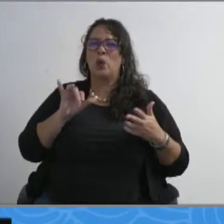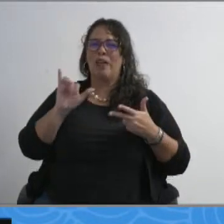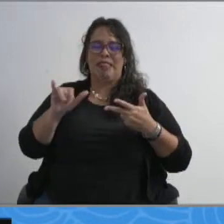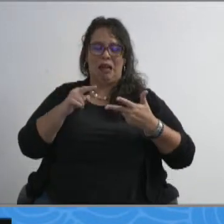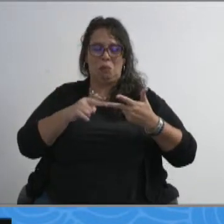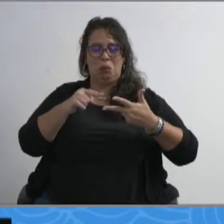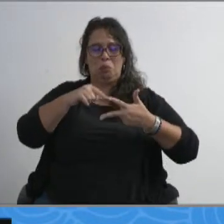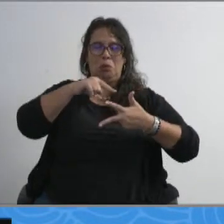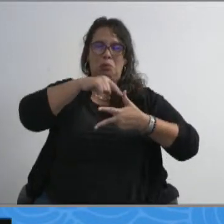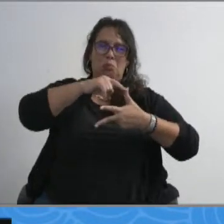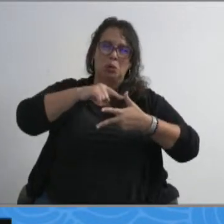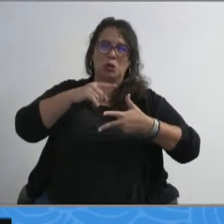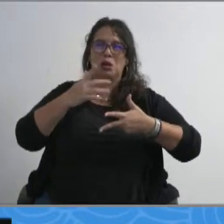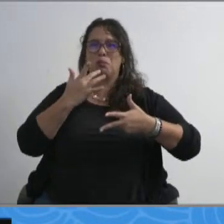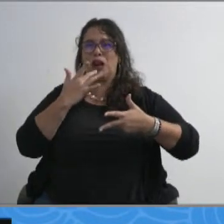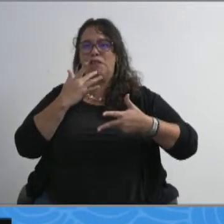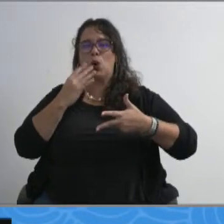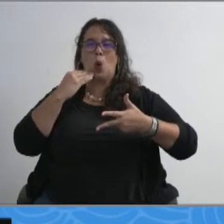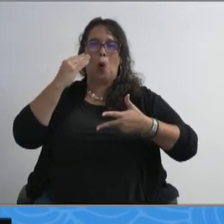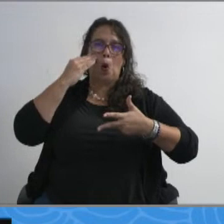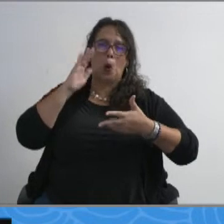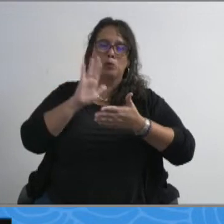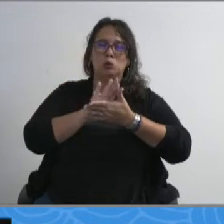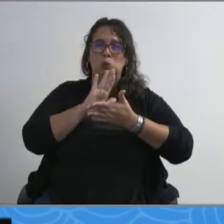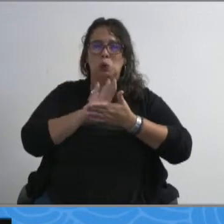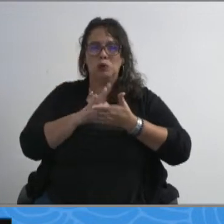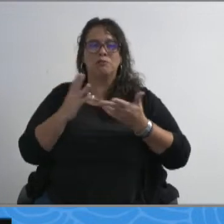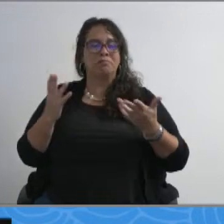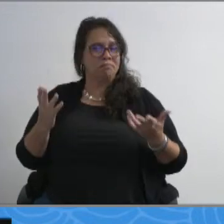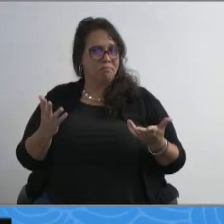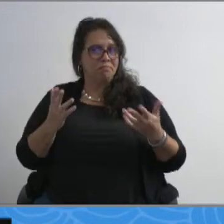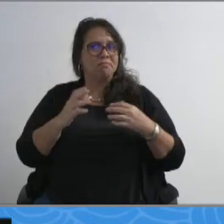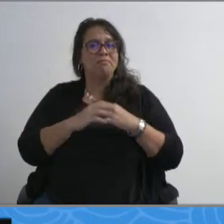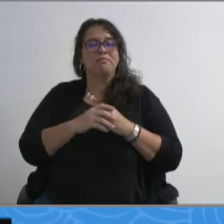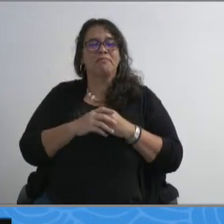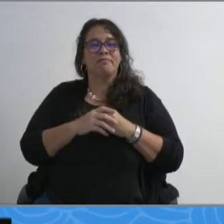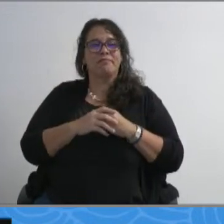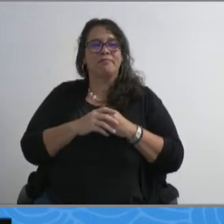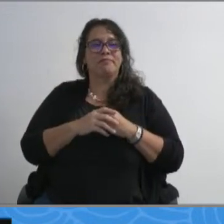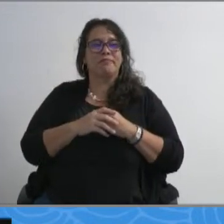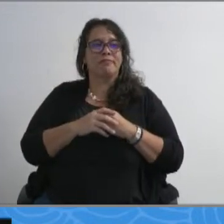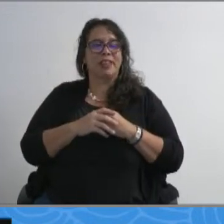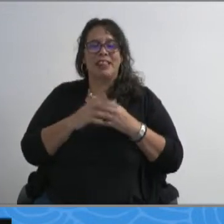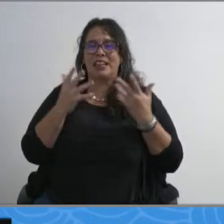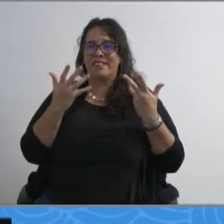They did not get their first choice. There is an appeal window, and then all placements will be finished by March 4th.